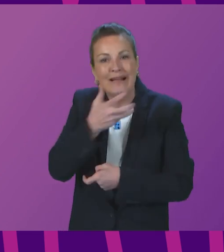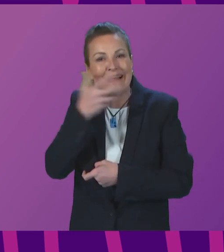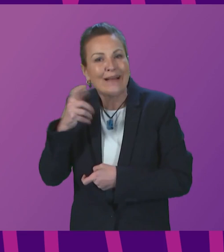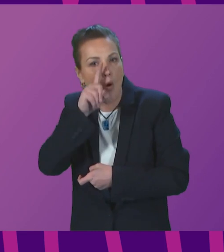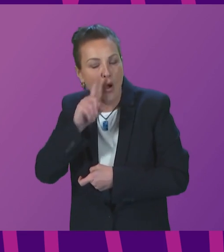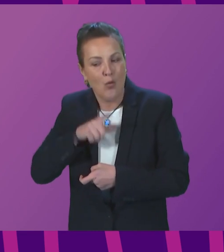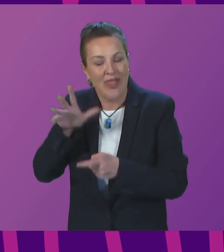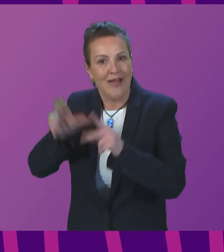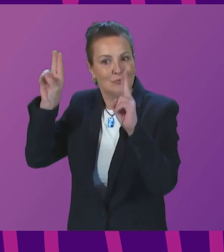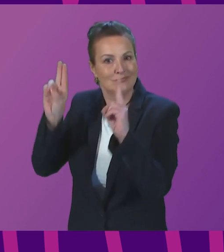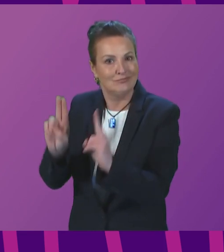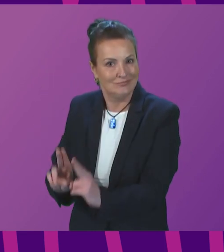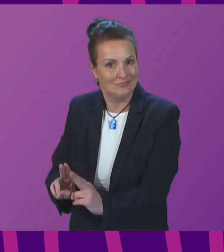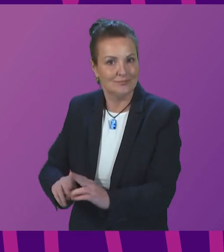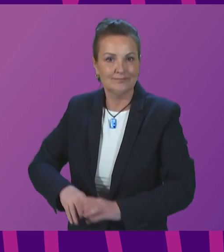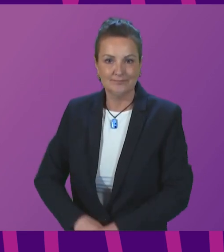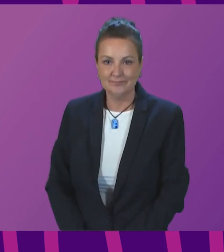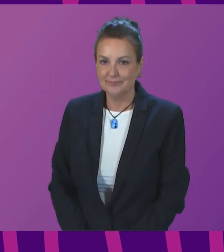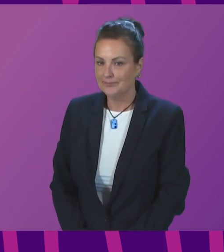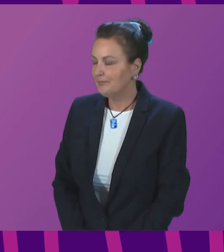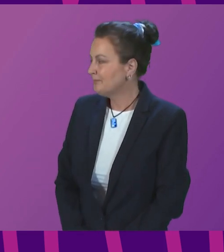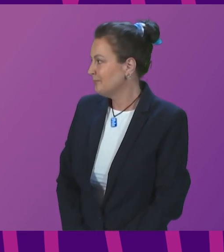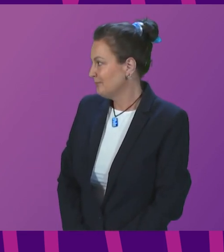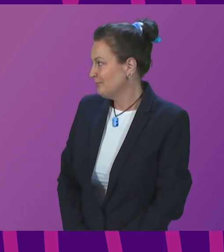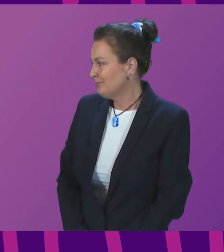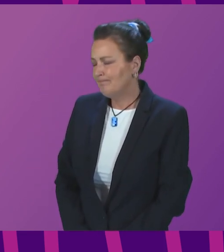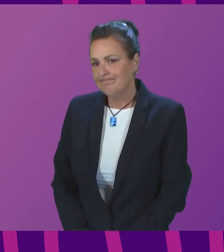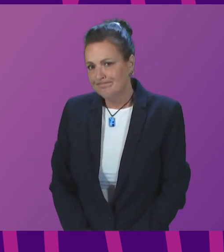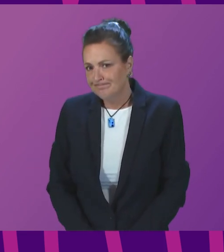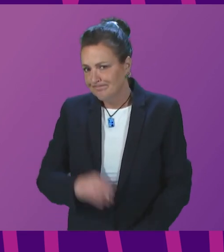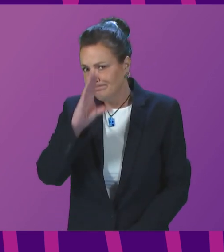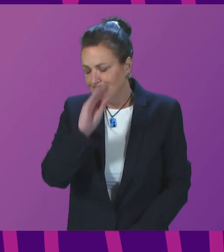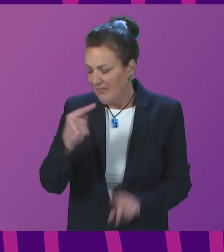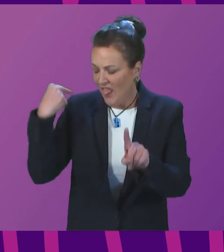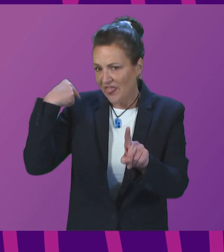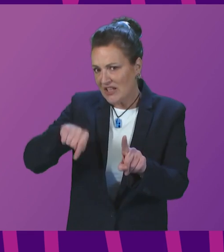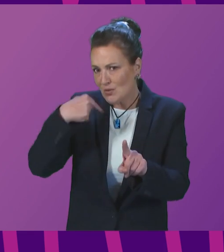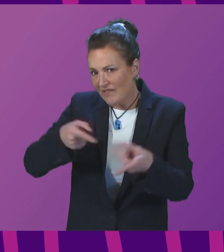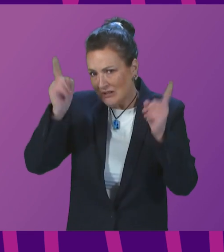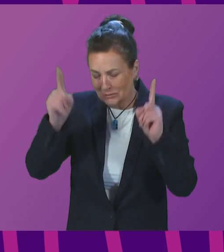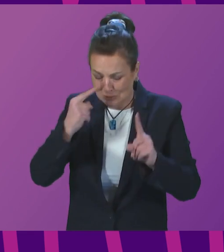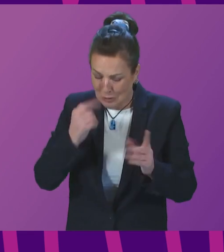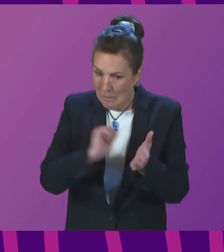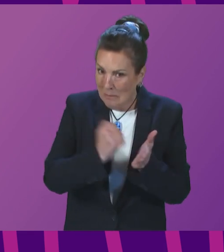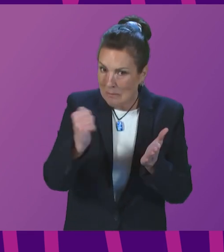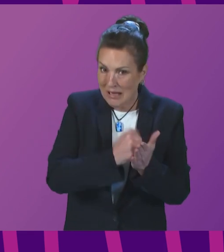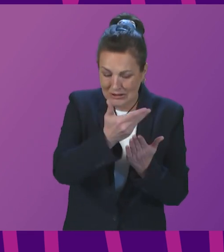alternative is available. This week saw the publication of another deeply troubling set of cancer statistics.